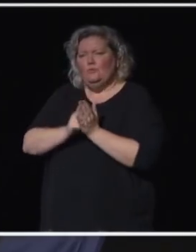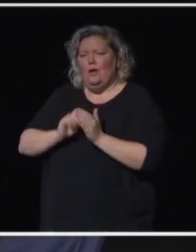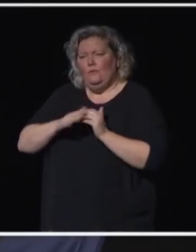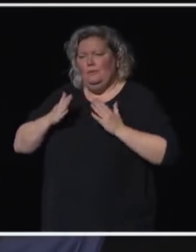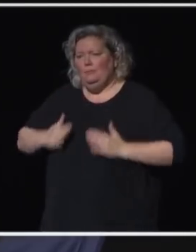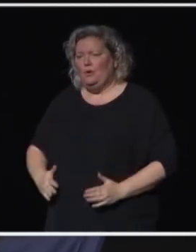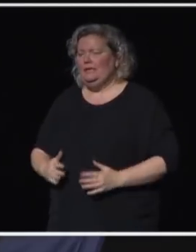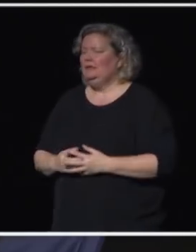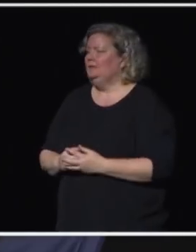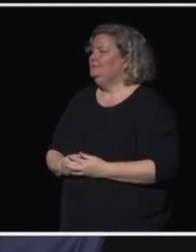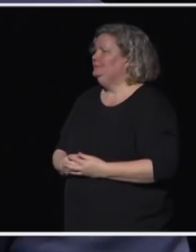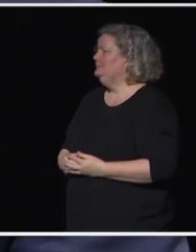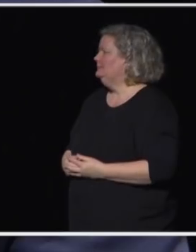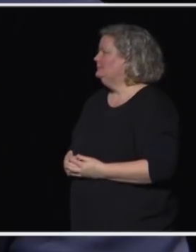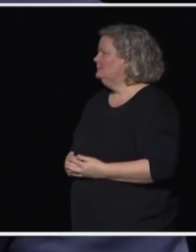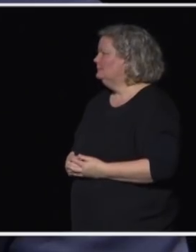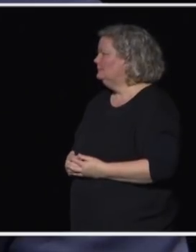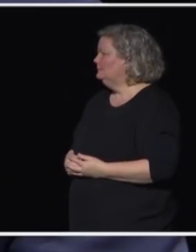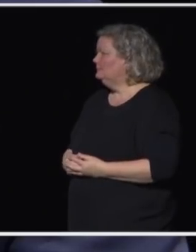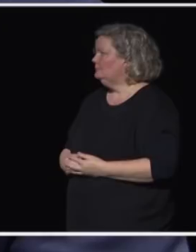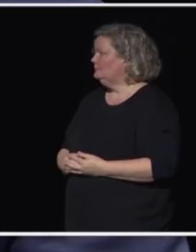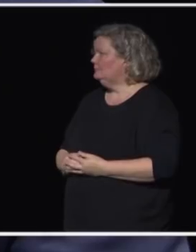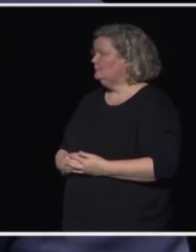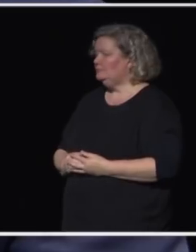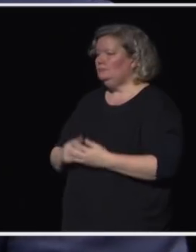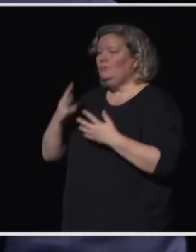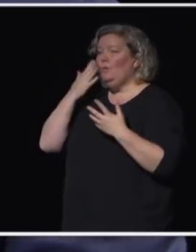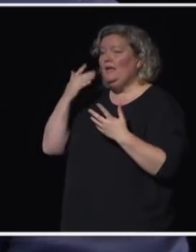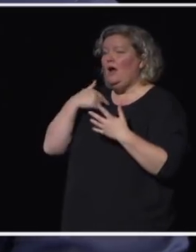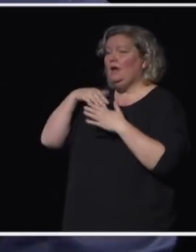Well, I took a -- when I was in school at Howard University